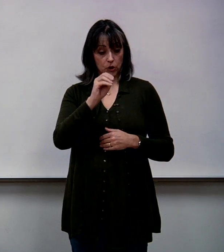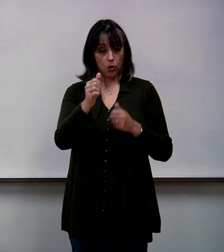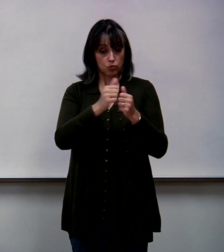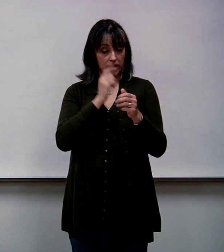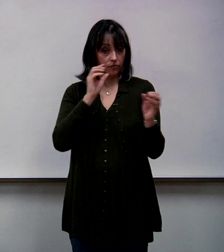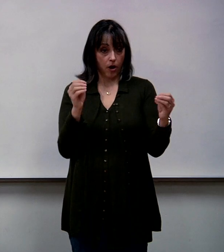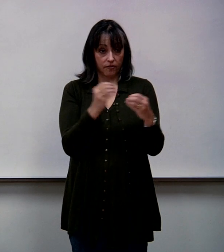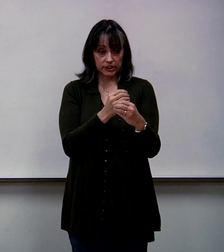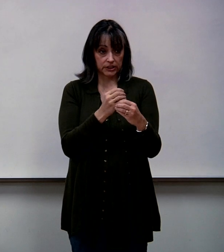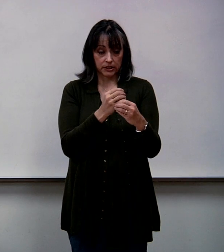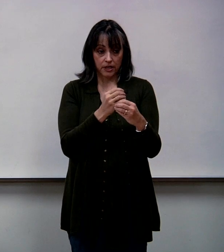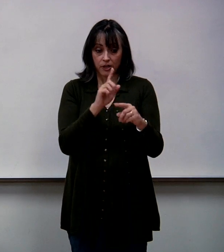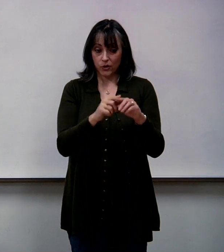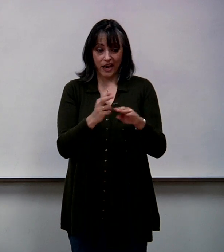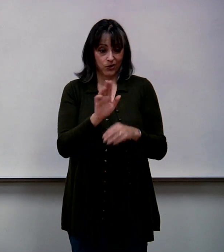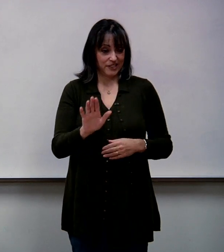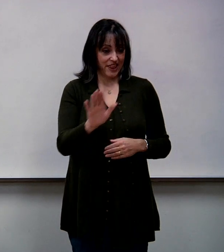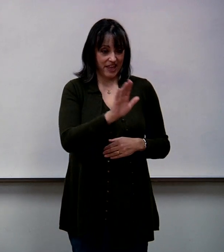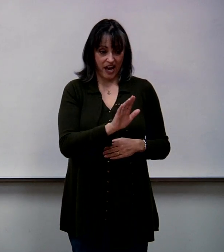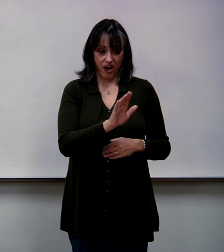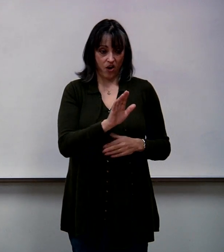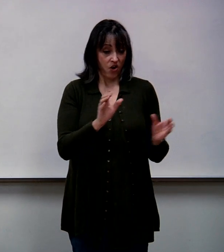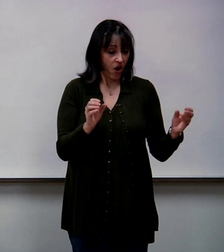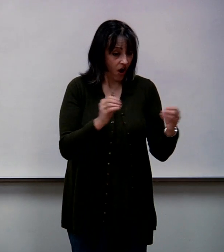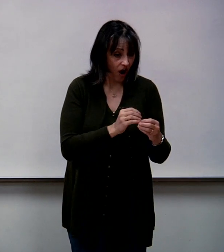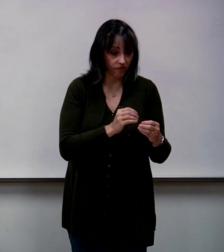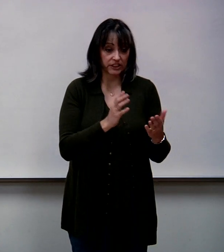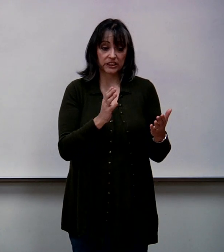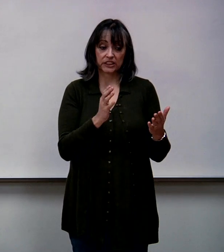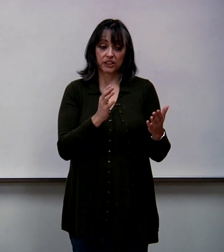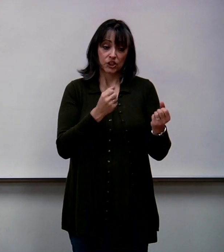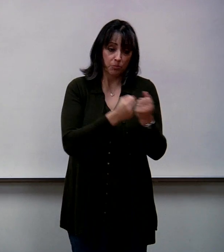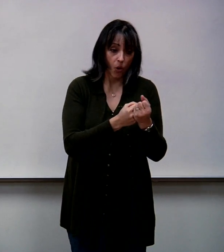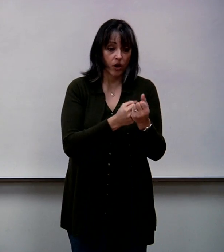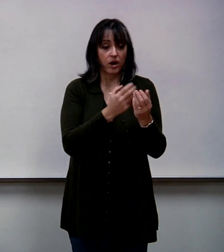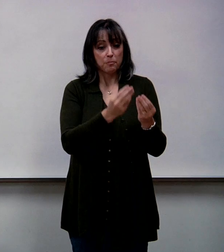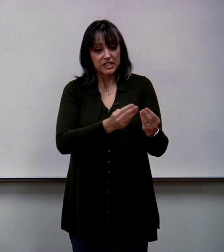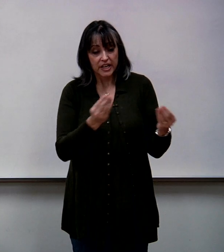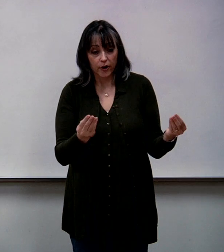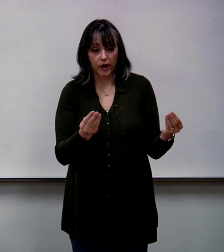you're not allowed to use any of the resources that you get through Student Government or that major student organization